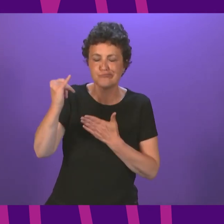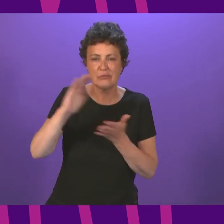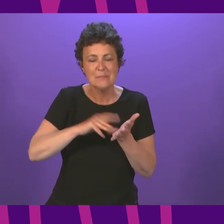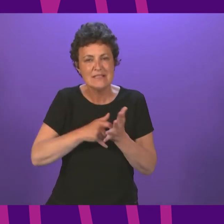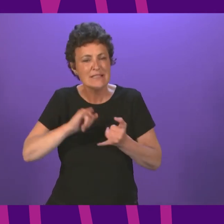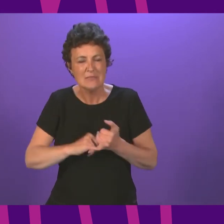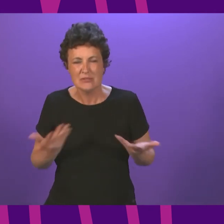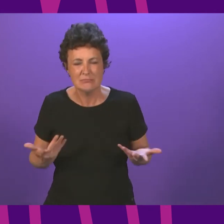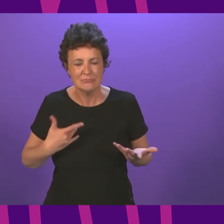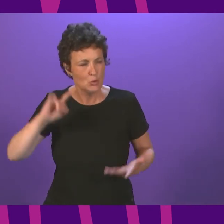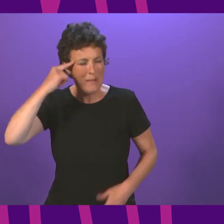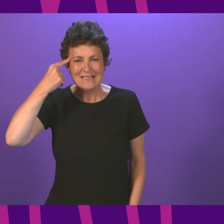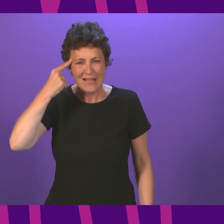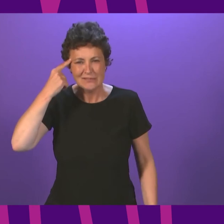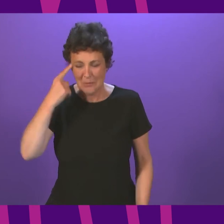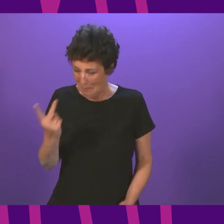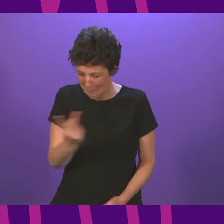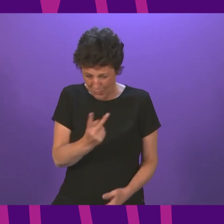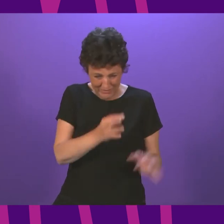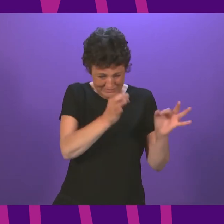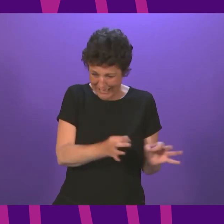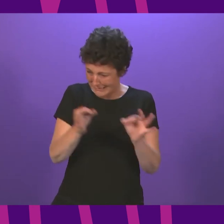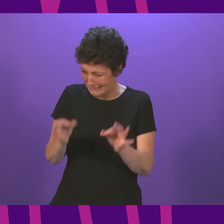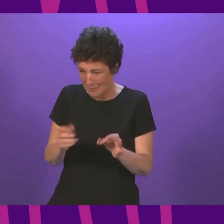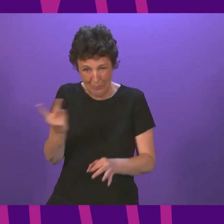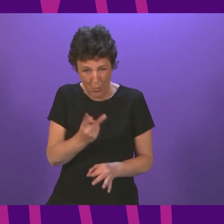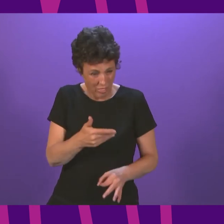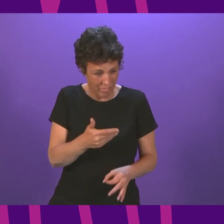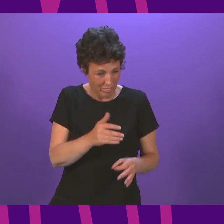that the previous loan fund simply did not work. Scottish Labour had been raising that